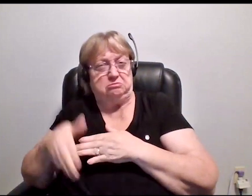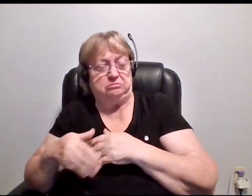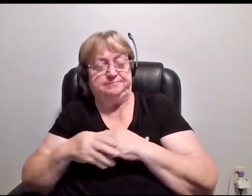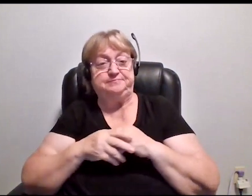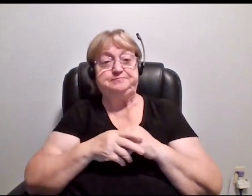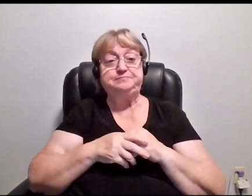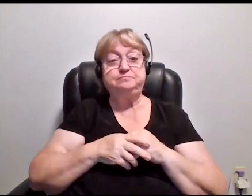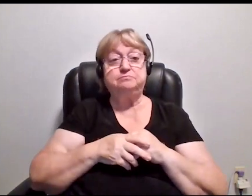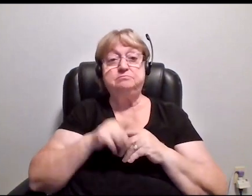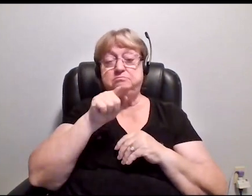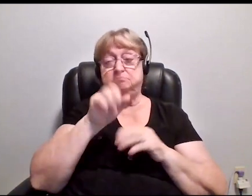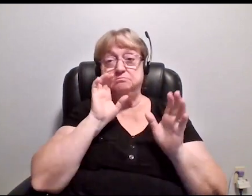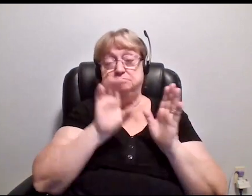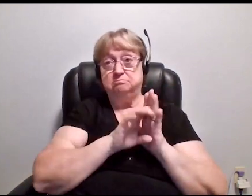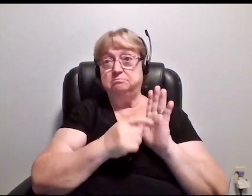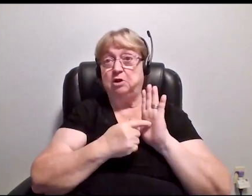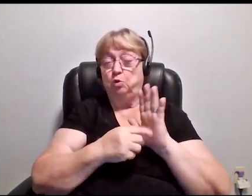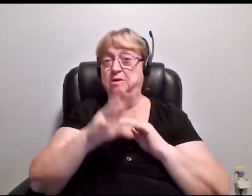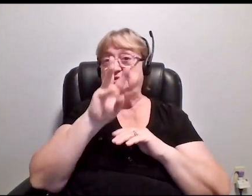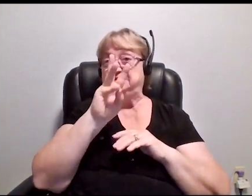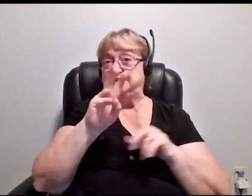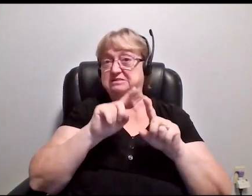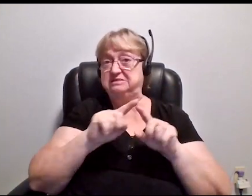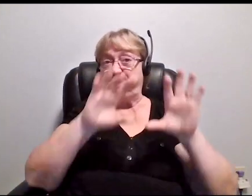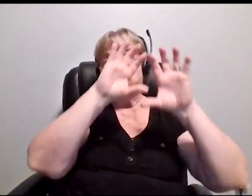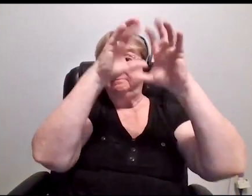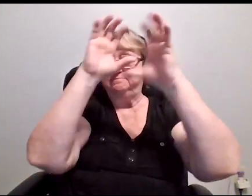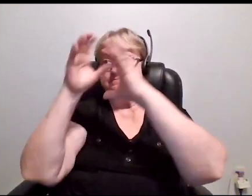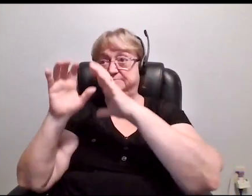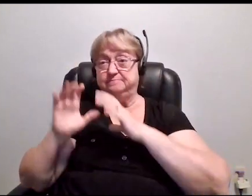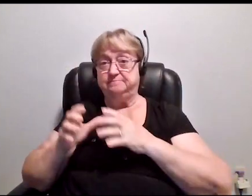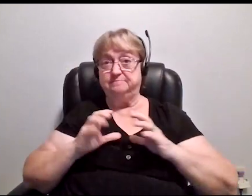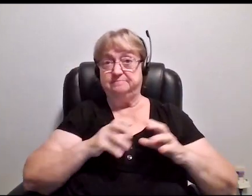In this diagram, I'm showing you the six different categories of findings that we came across.